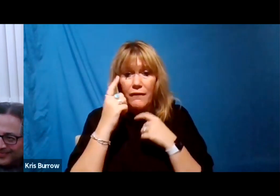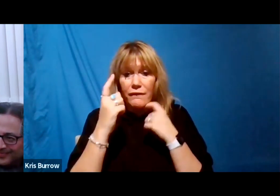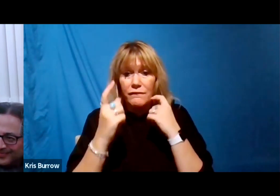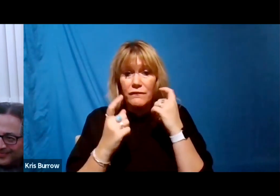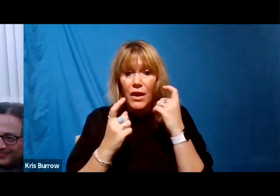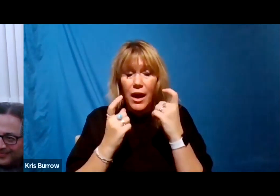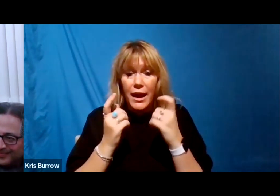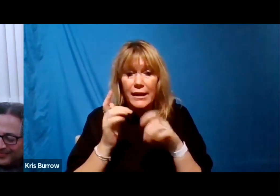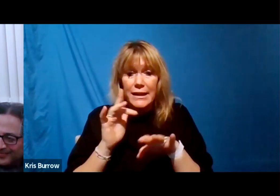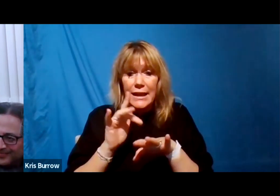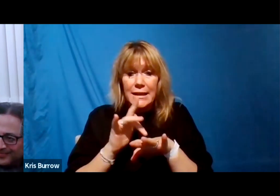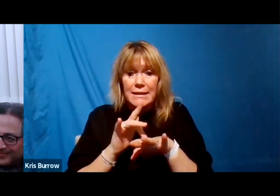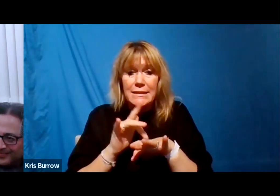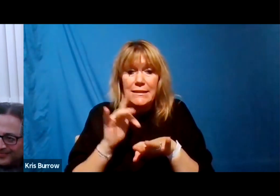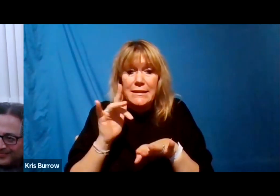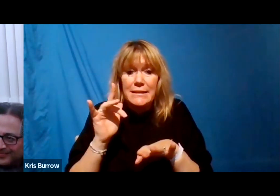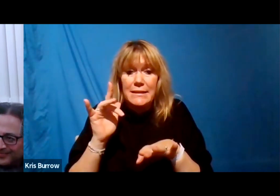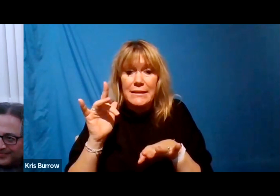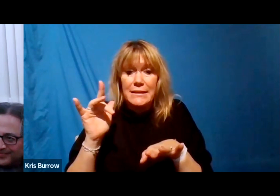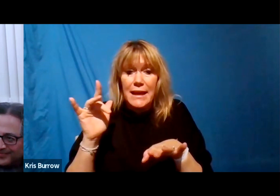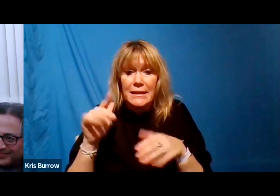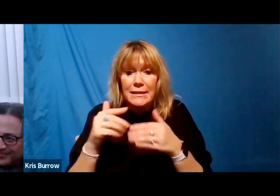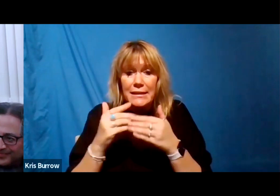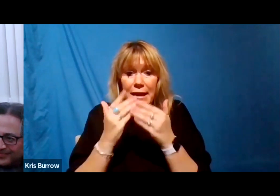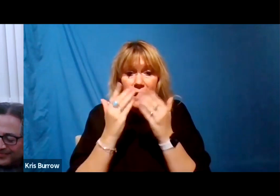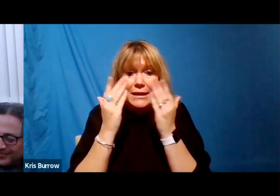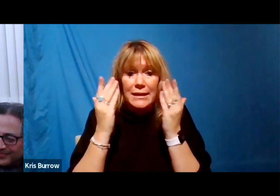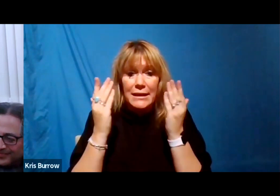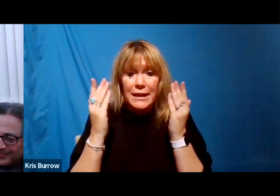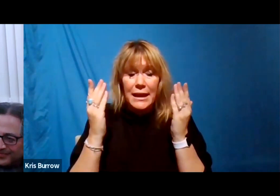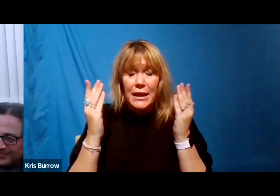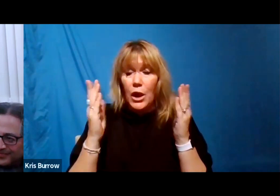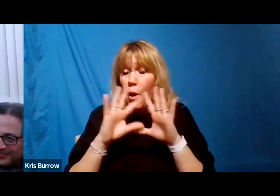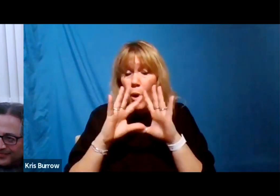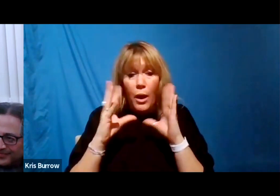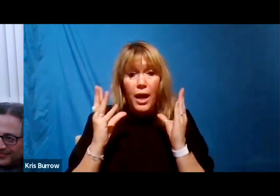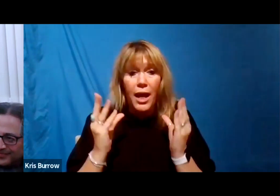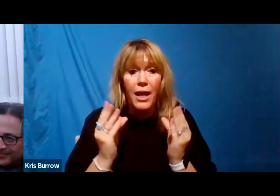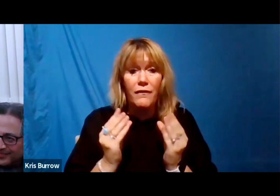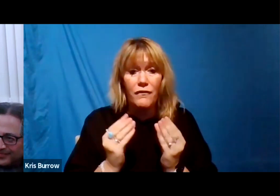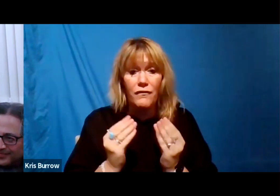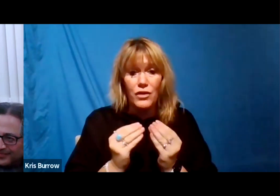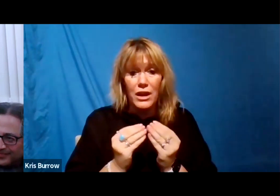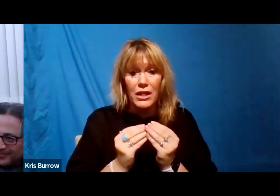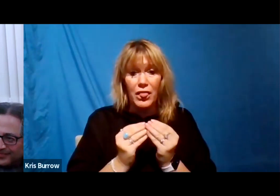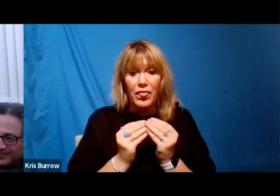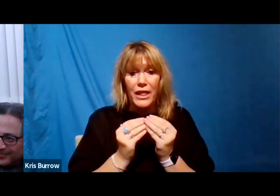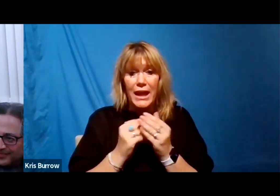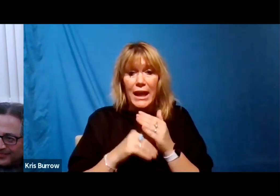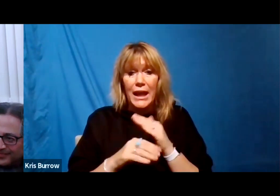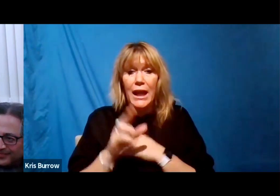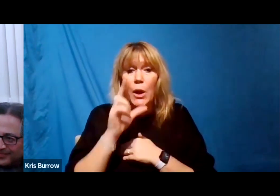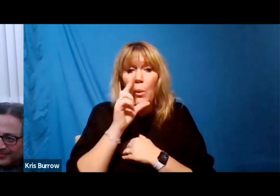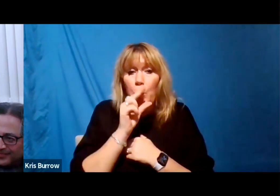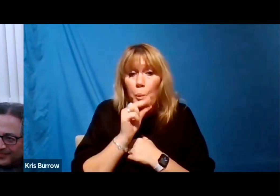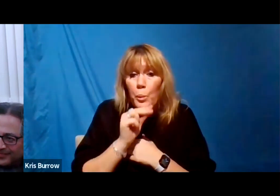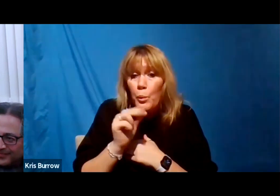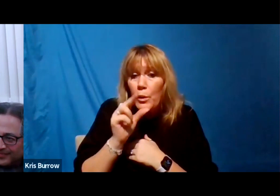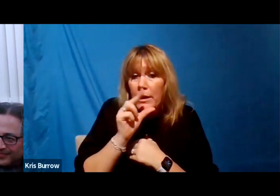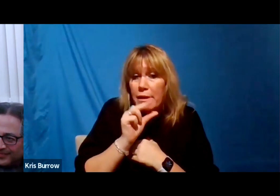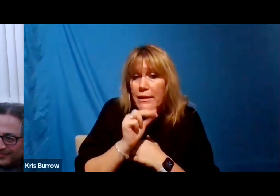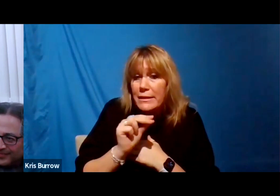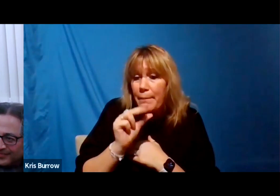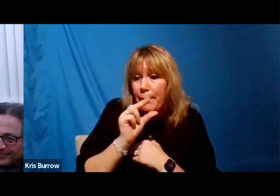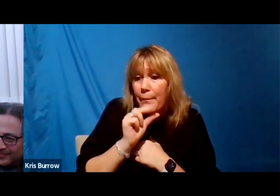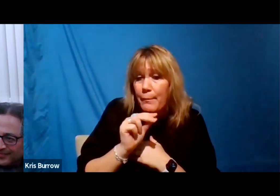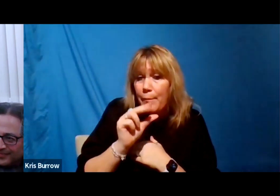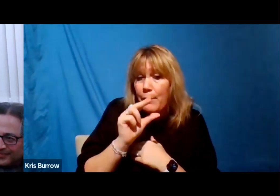course, her immense collection of head